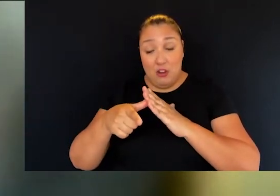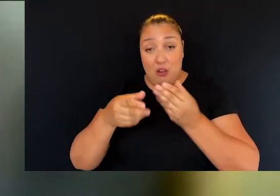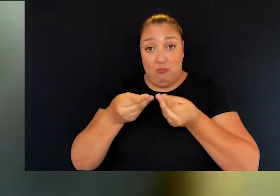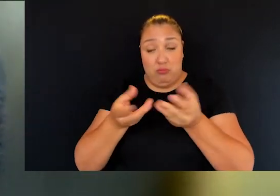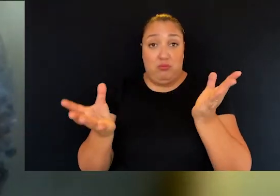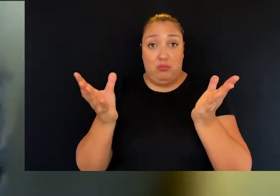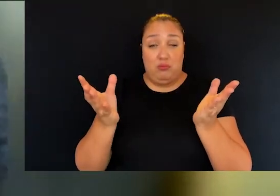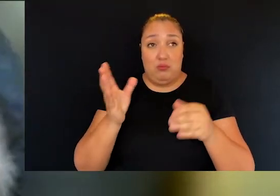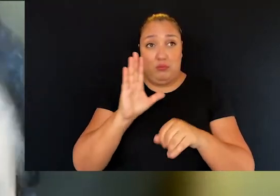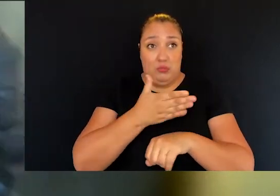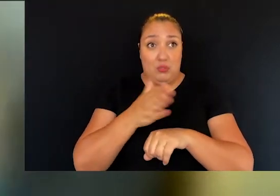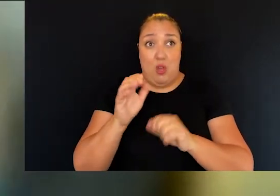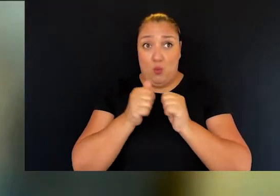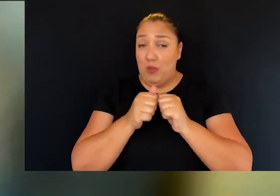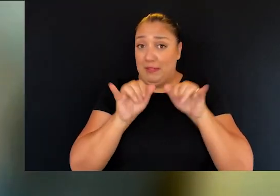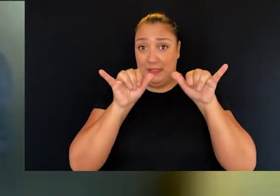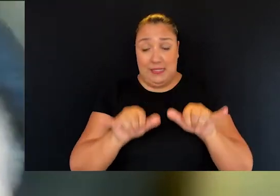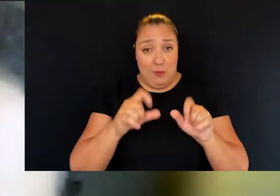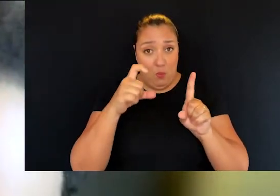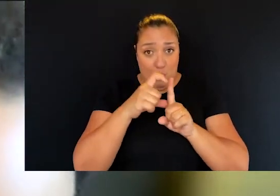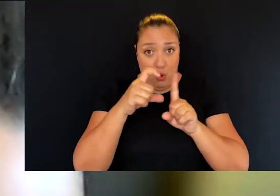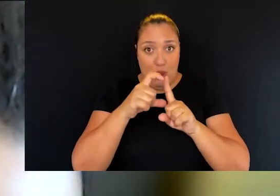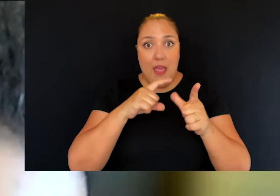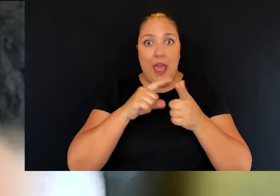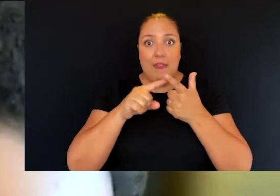and then had to backtrack and do that same fix again.